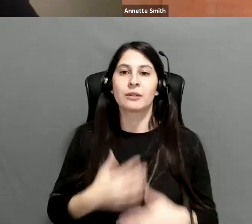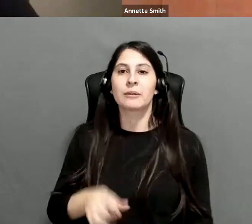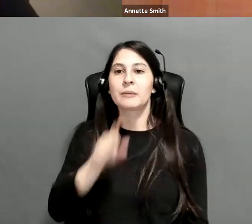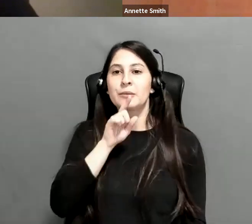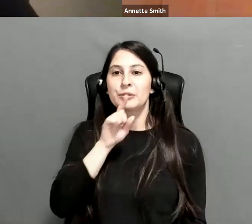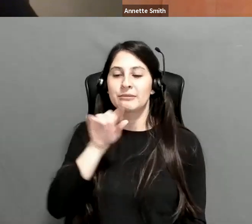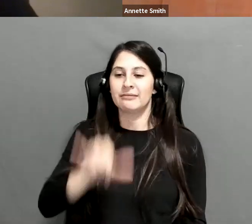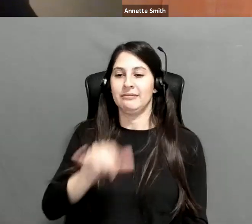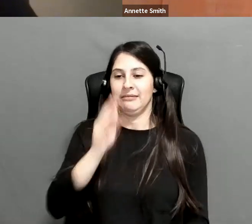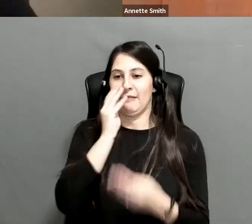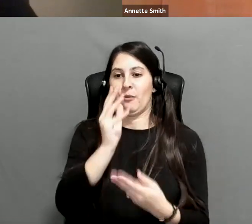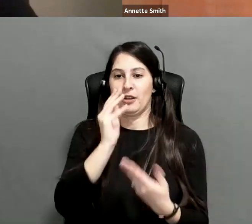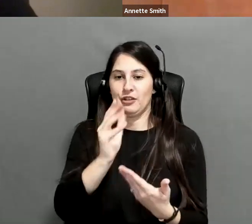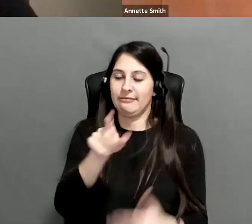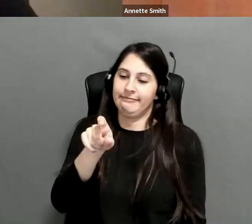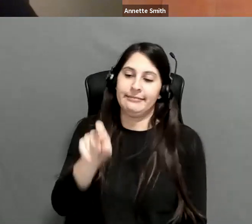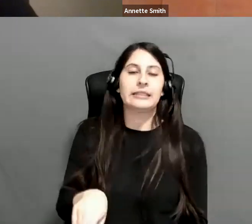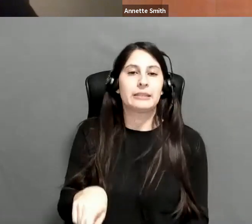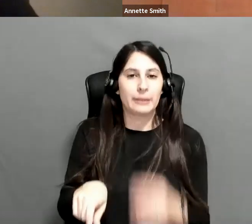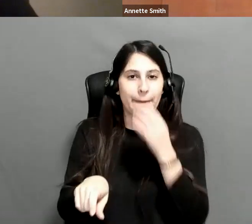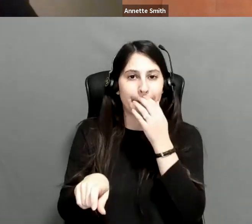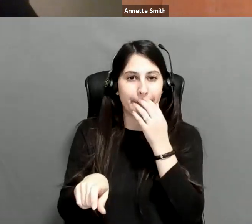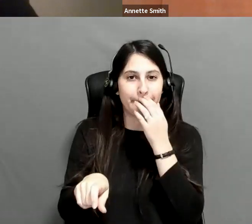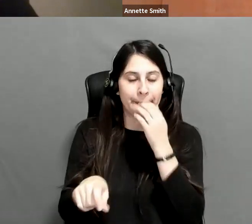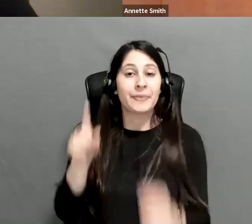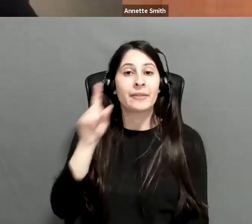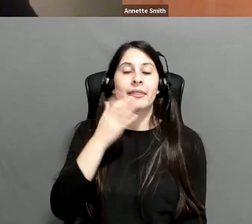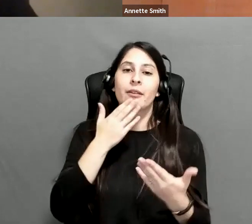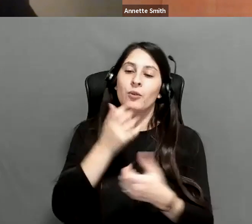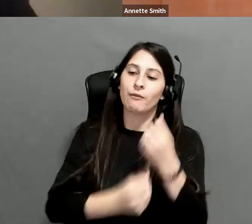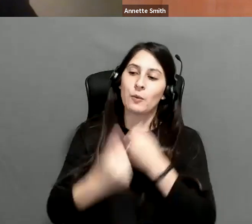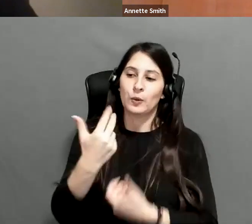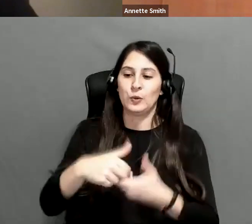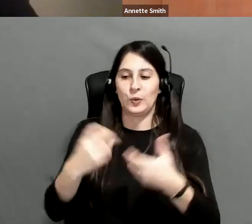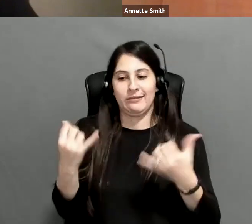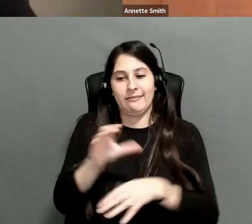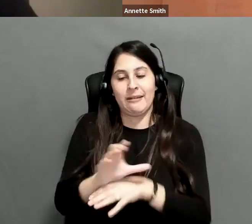you, Shira, you did an awesome job. We really appreciate you. And I'm sure this information is well needed.